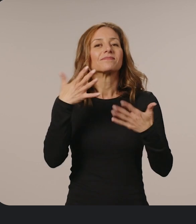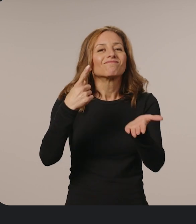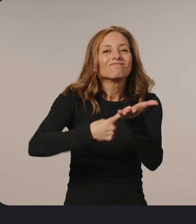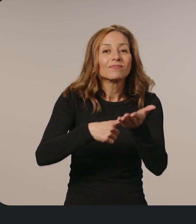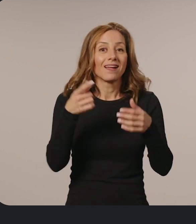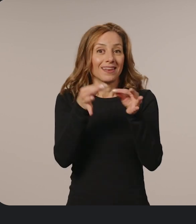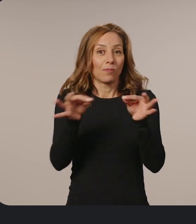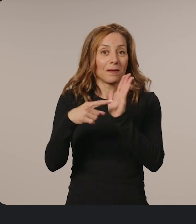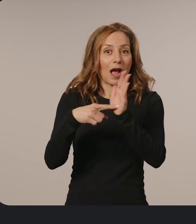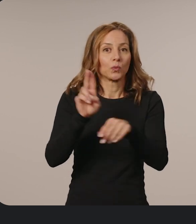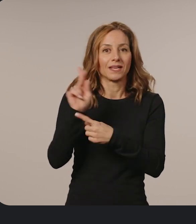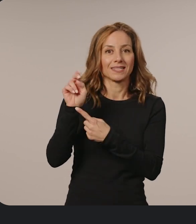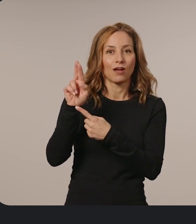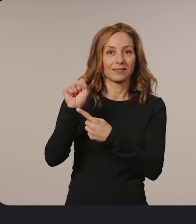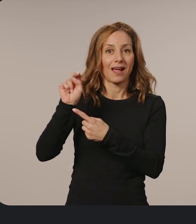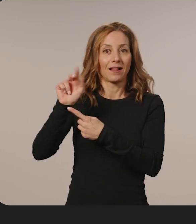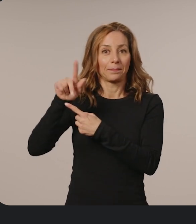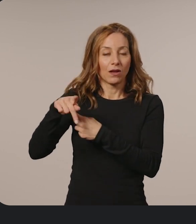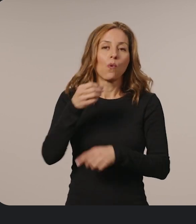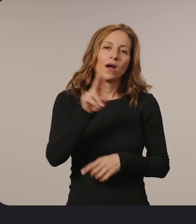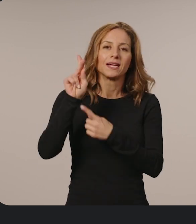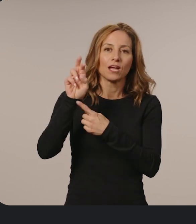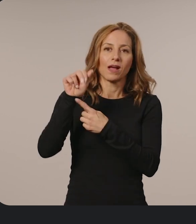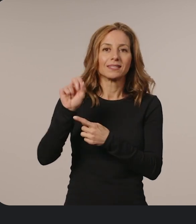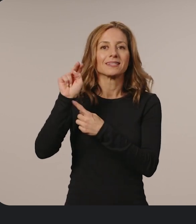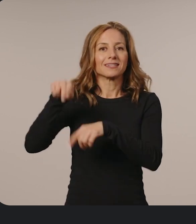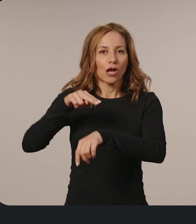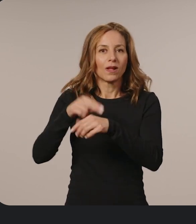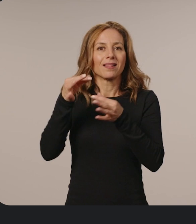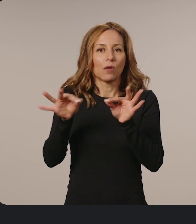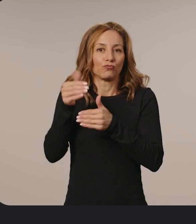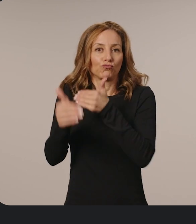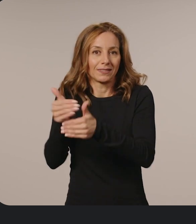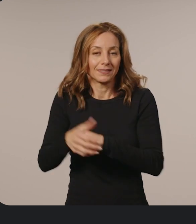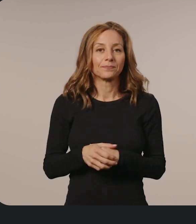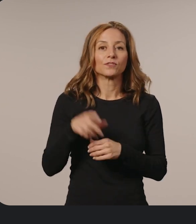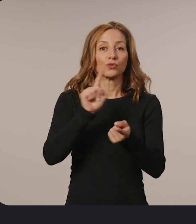Let's talk about language modeling using KerasNLP, or Keras Natural Language Processing.